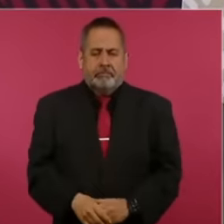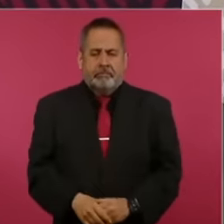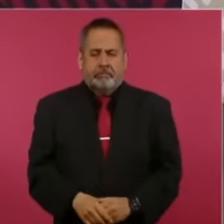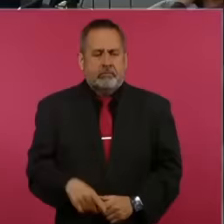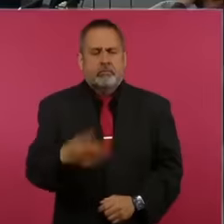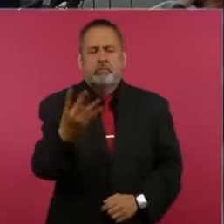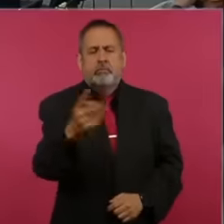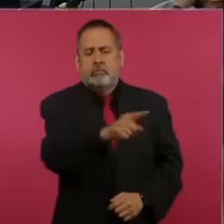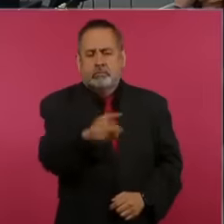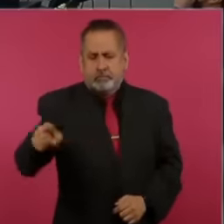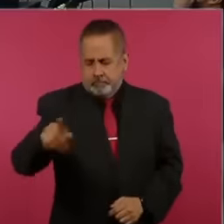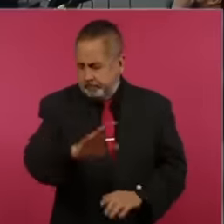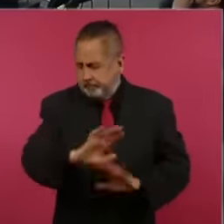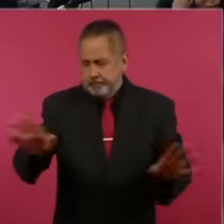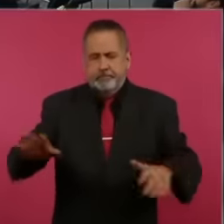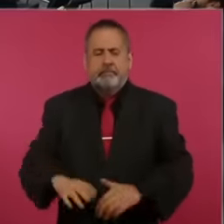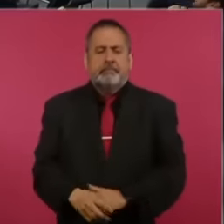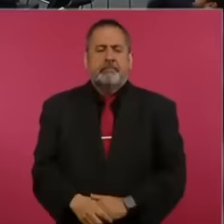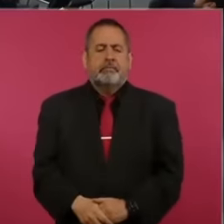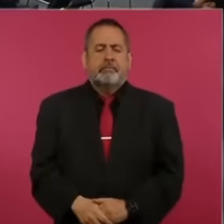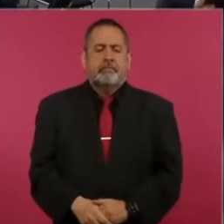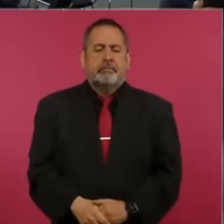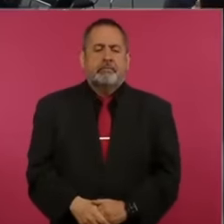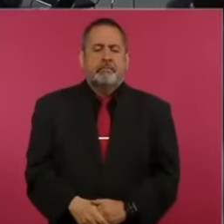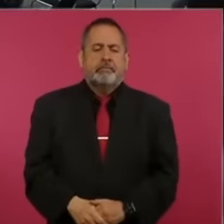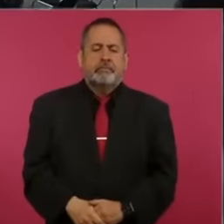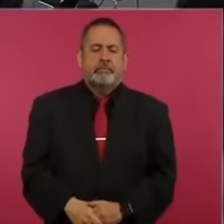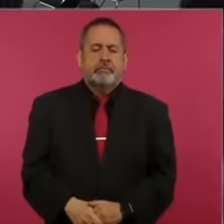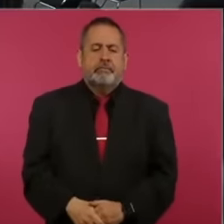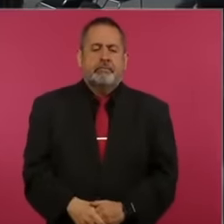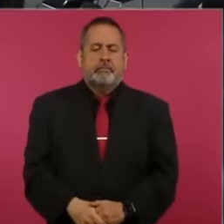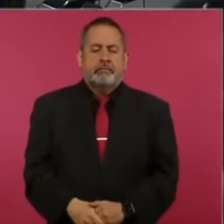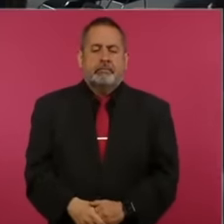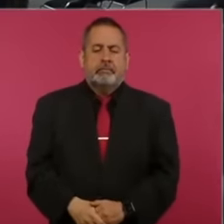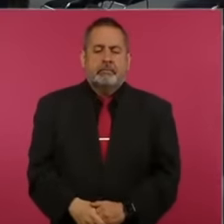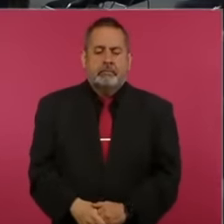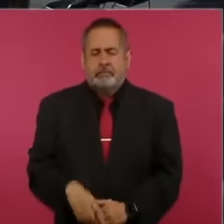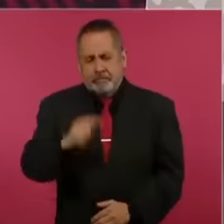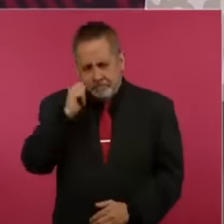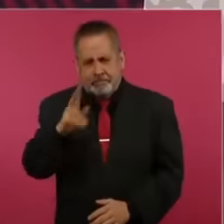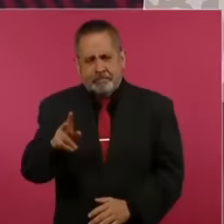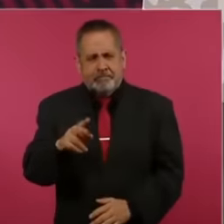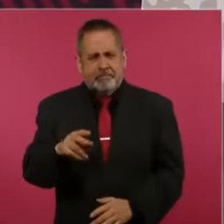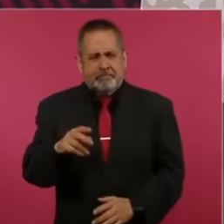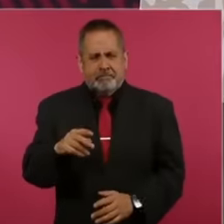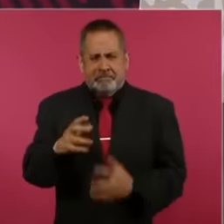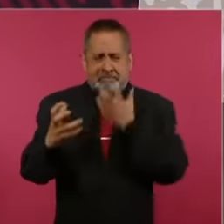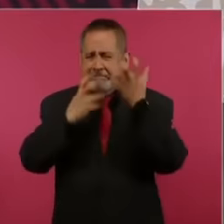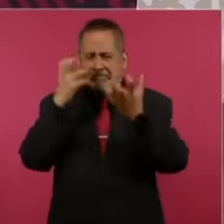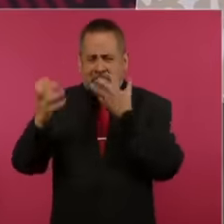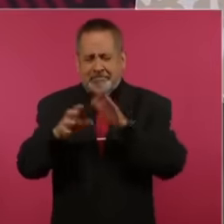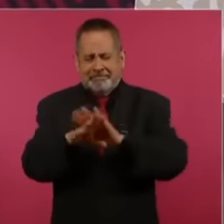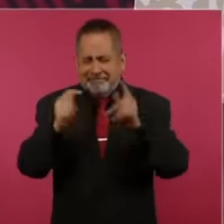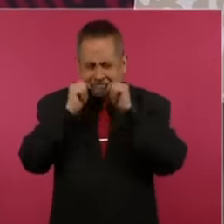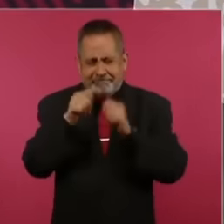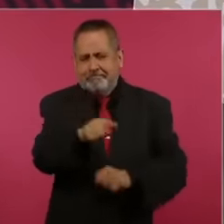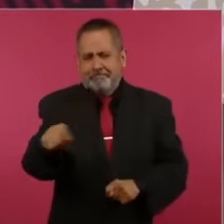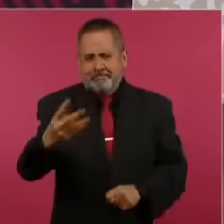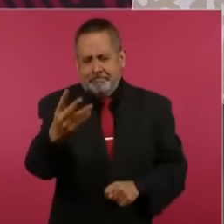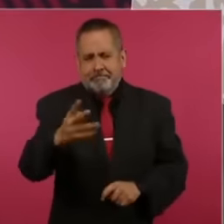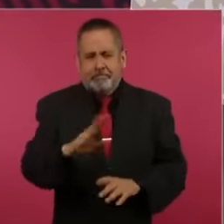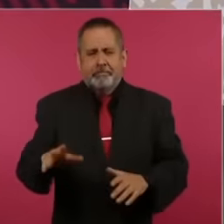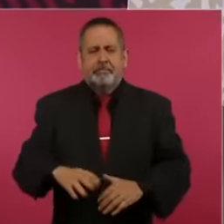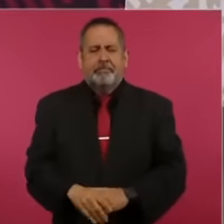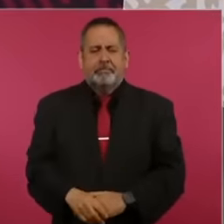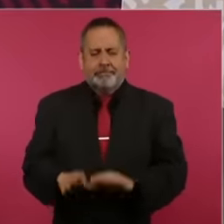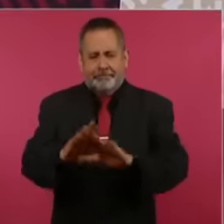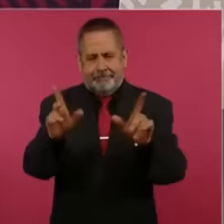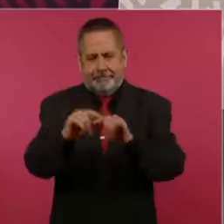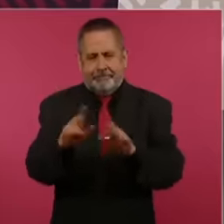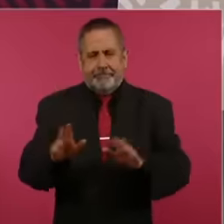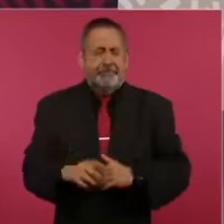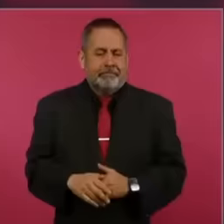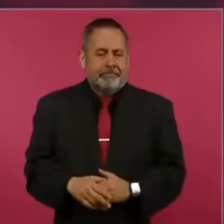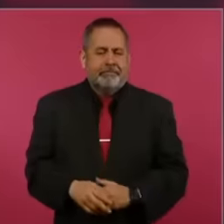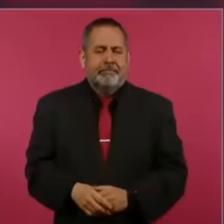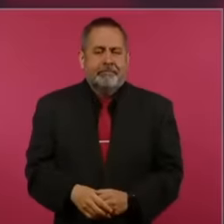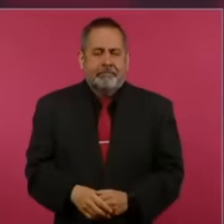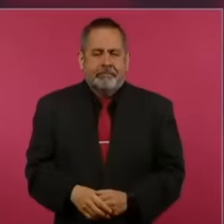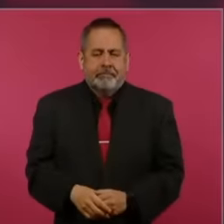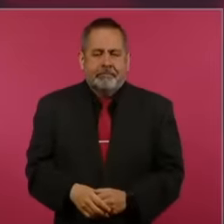four does not mean that there is a mutiny, this is because we need to fulfill